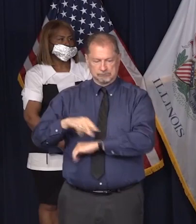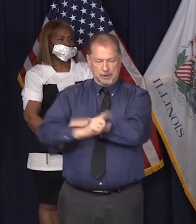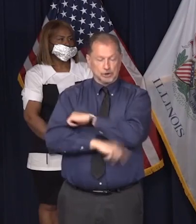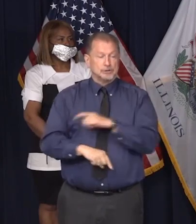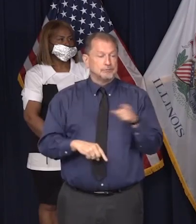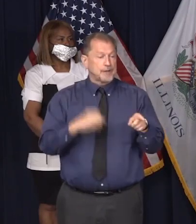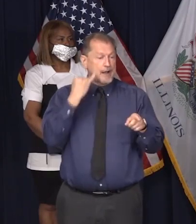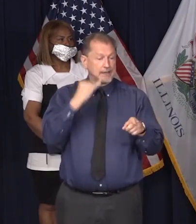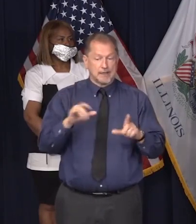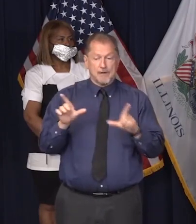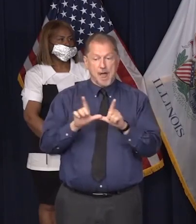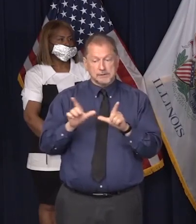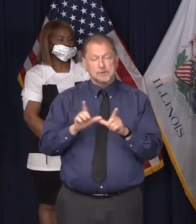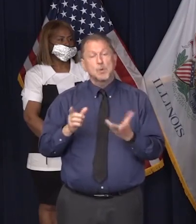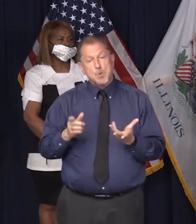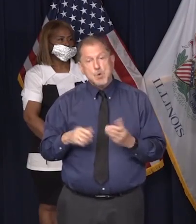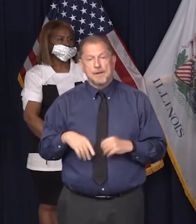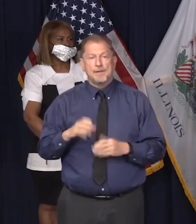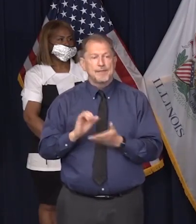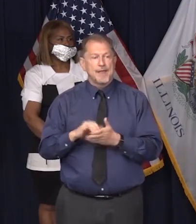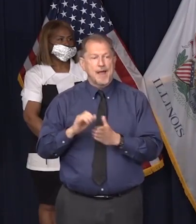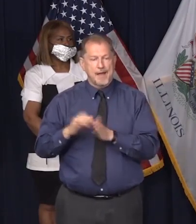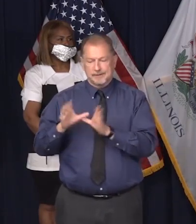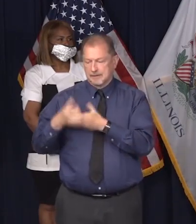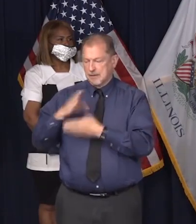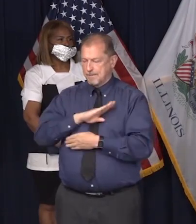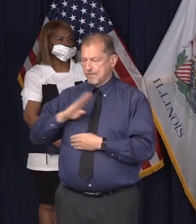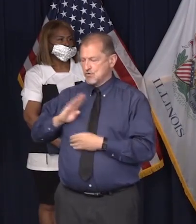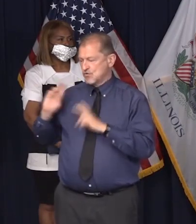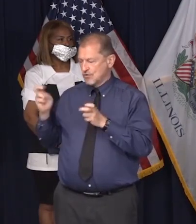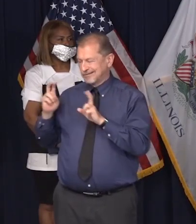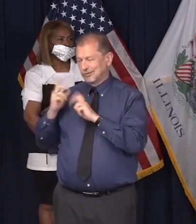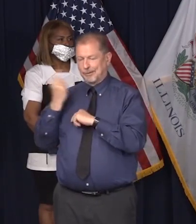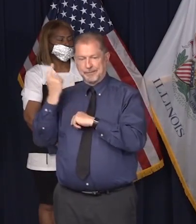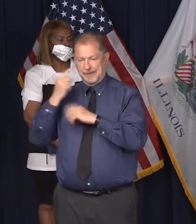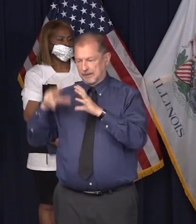BEEN HELD ACCOUNTABLE. IN A LETTER, RAOUL ASKED CONGRESS